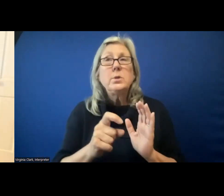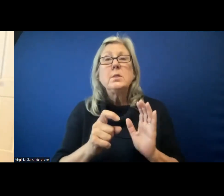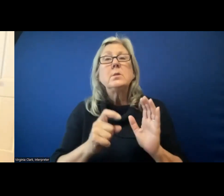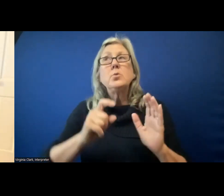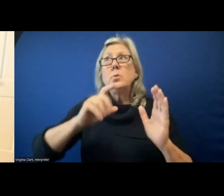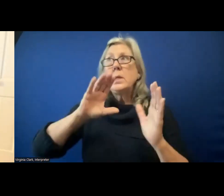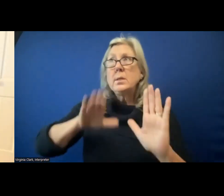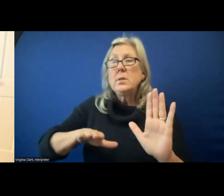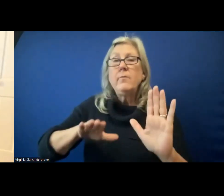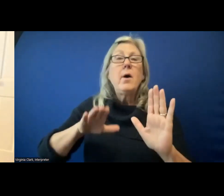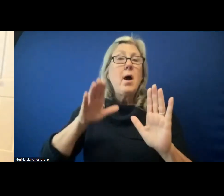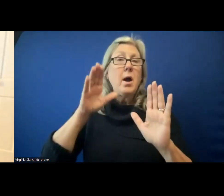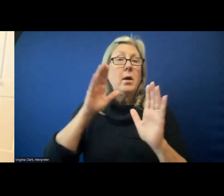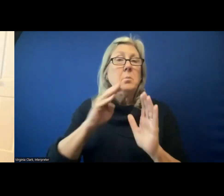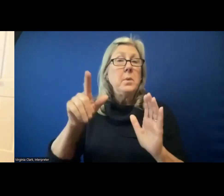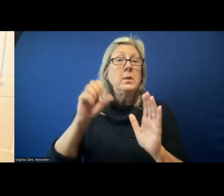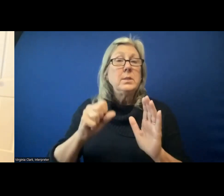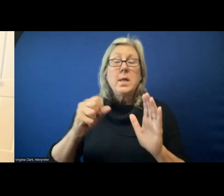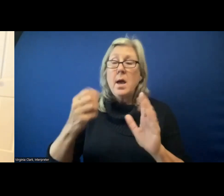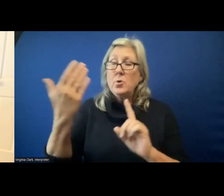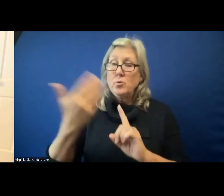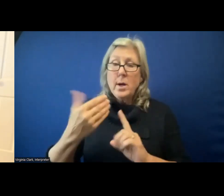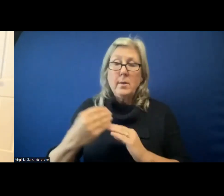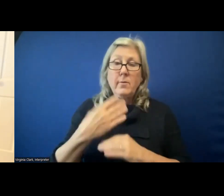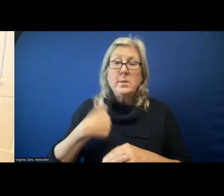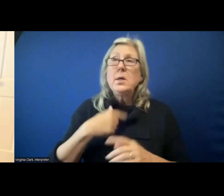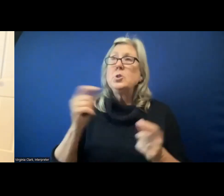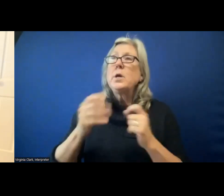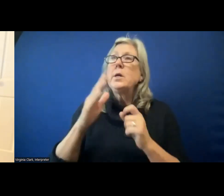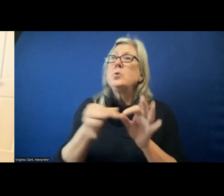us and to change your rhetoric and language when speaking about us.